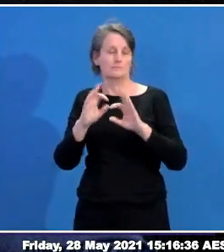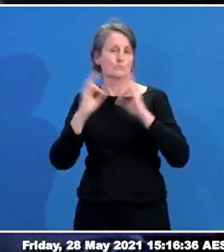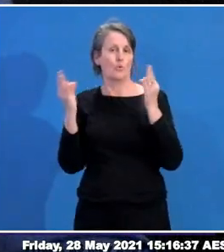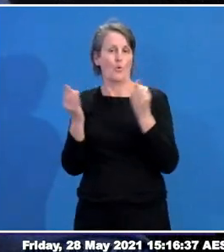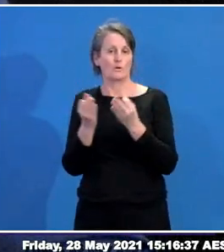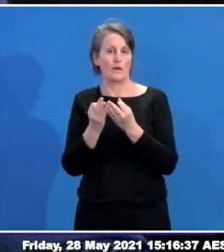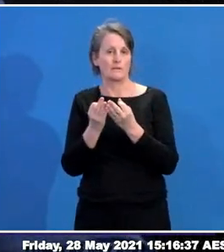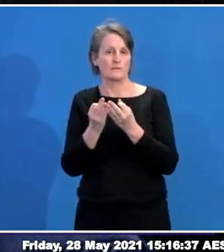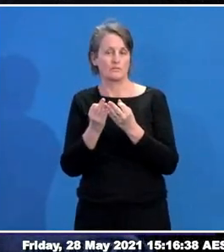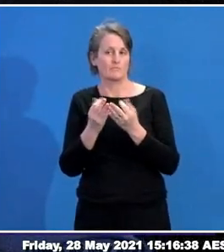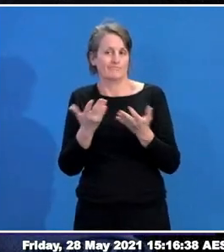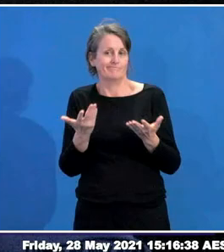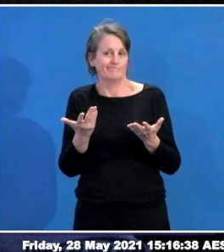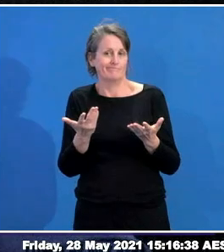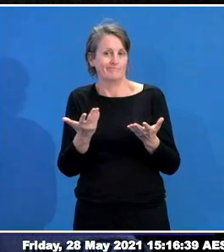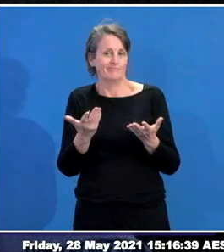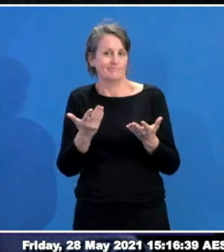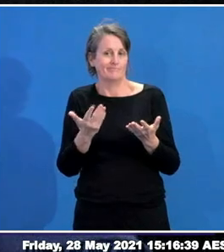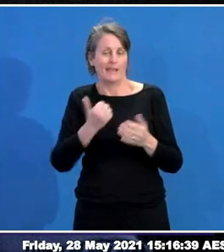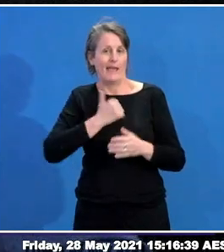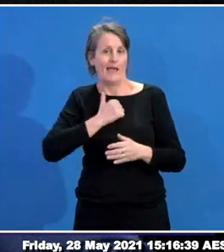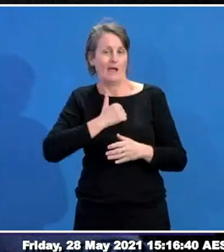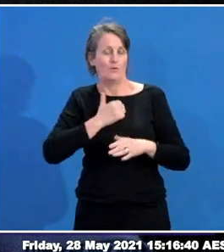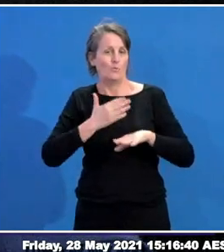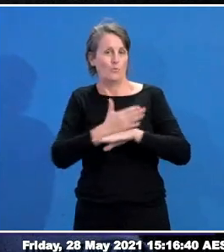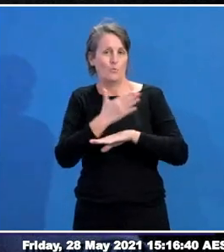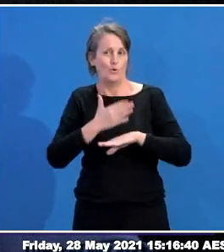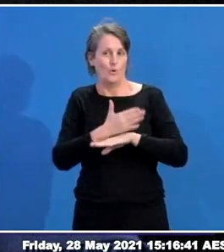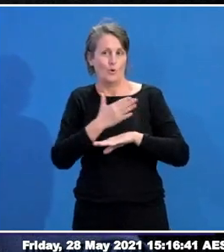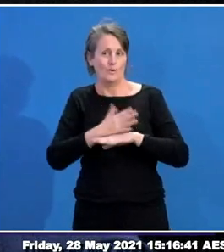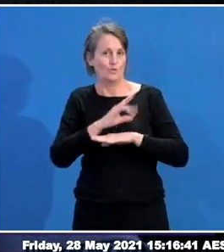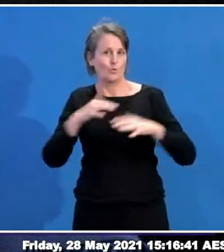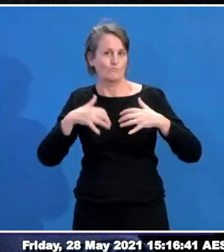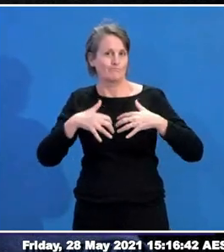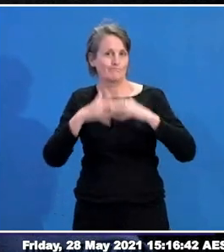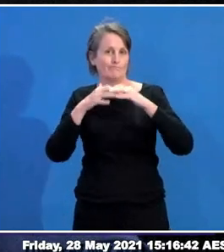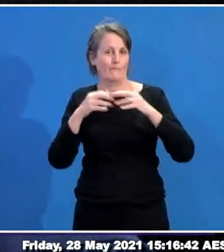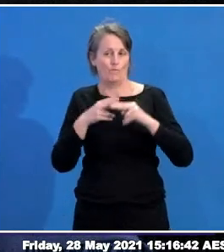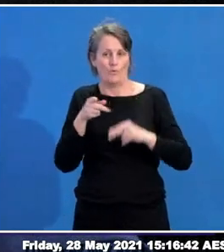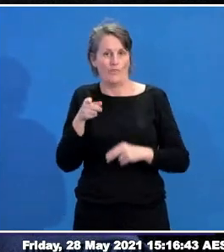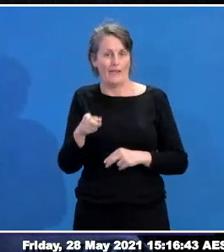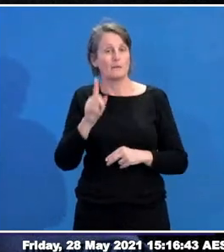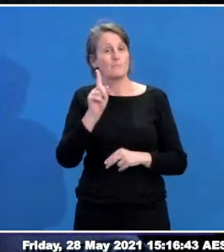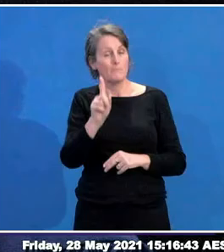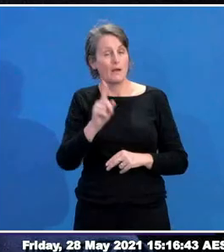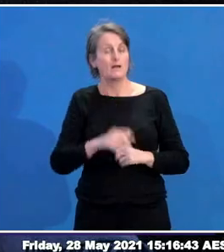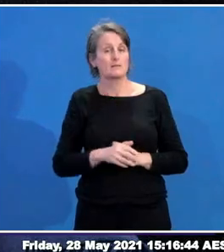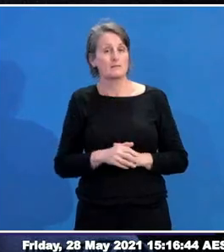that's not the way the Commission's been established, but the powers that we do